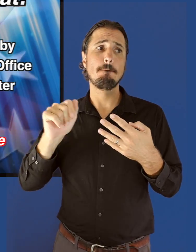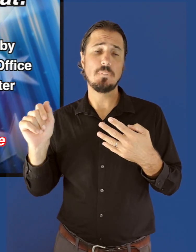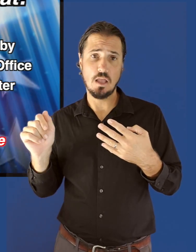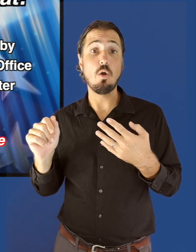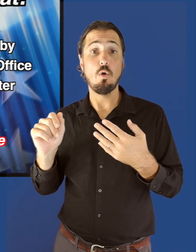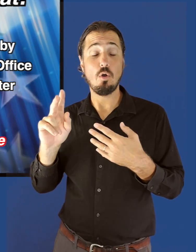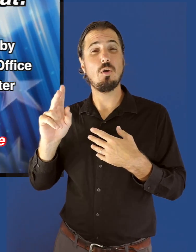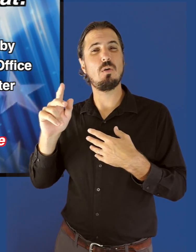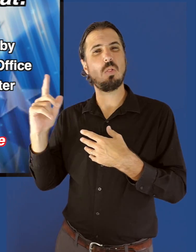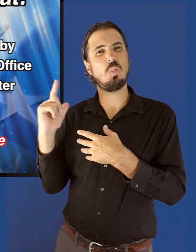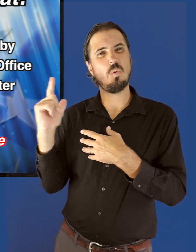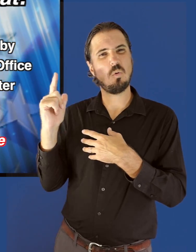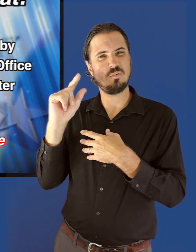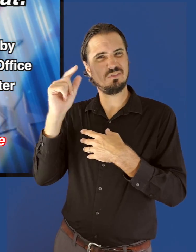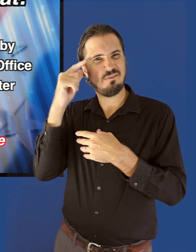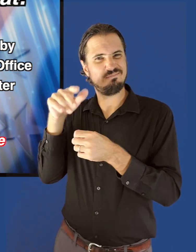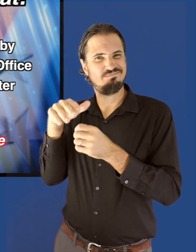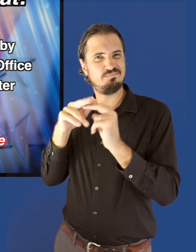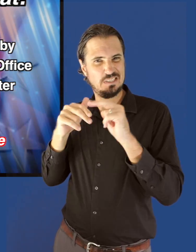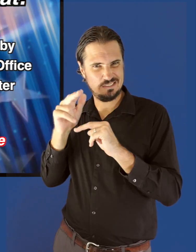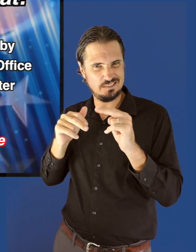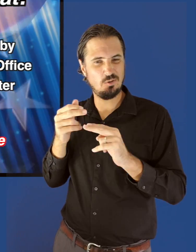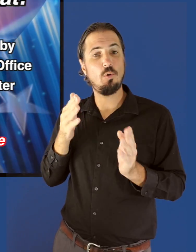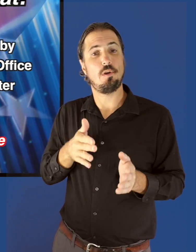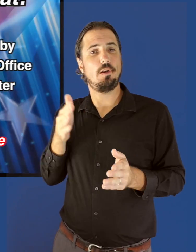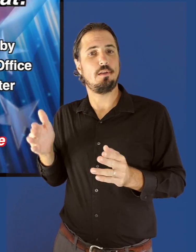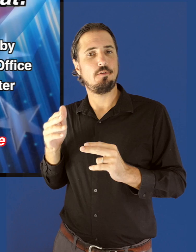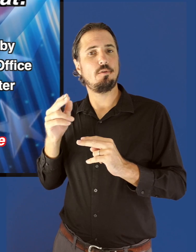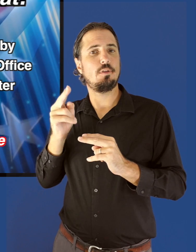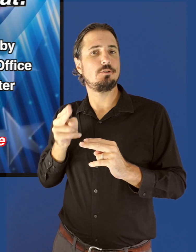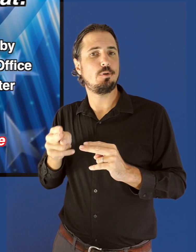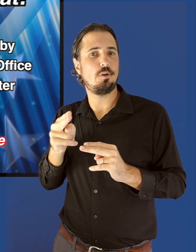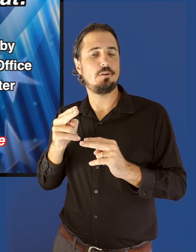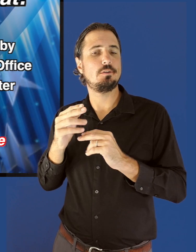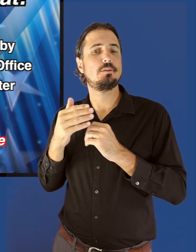voter service center, or the Elections Office next to the Historic County Building.